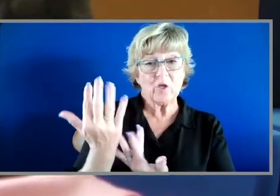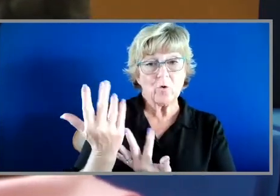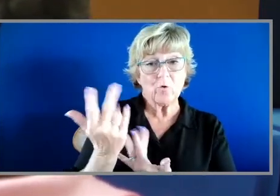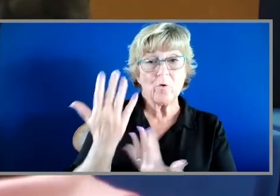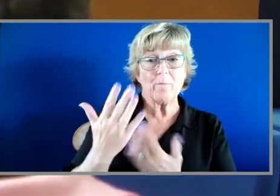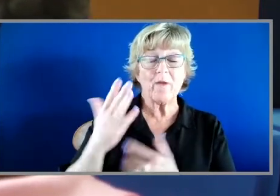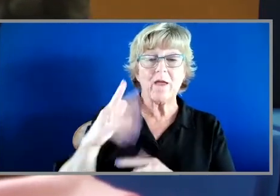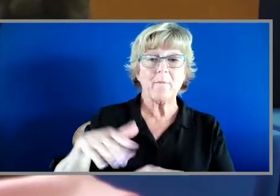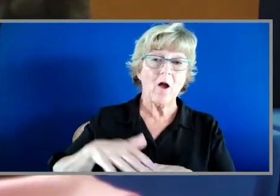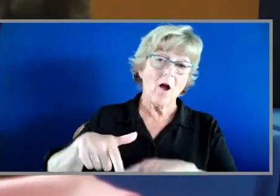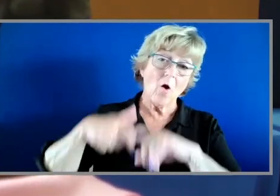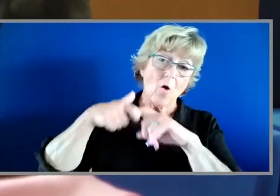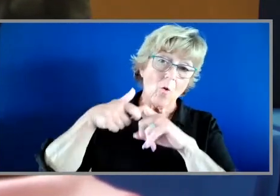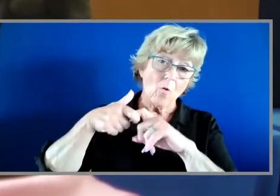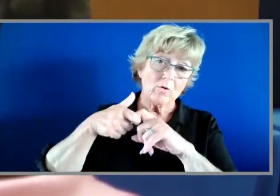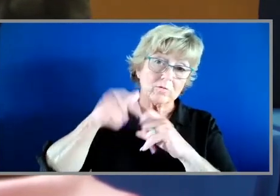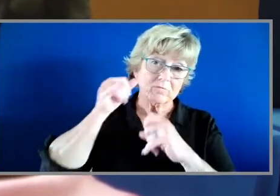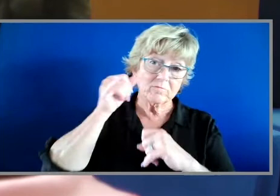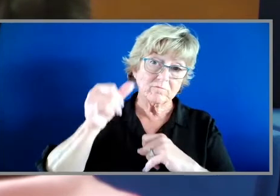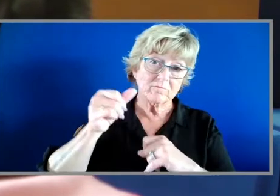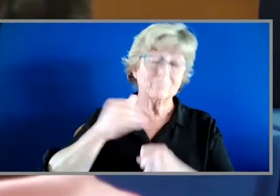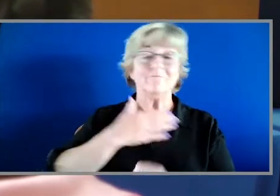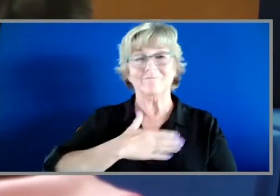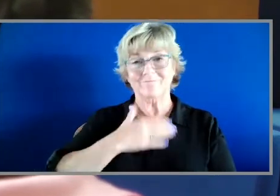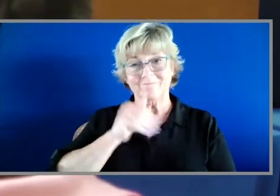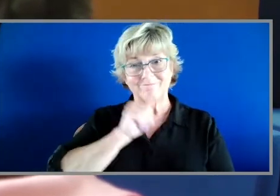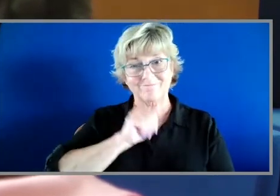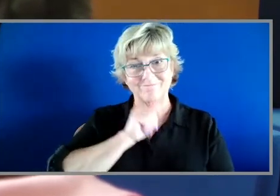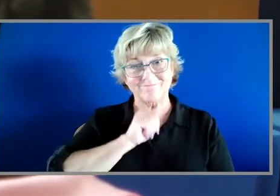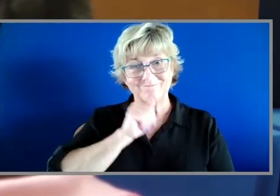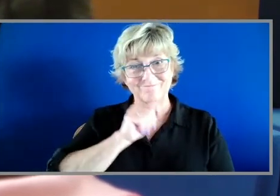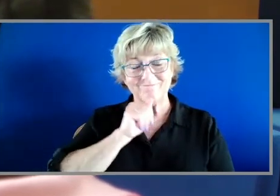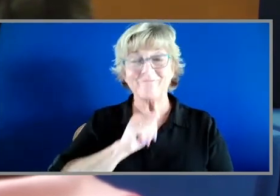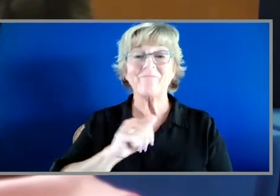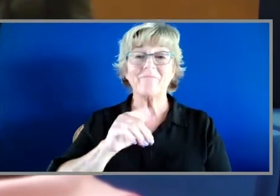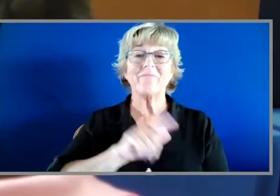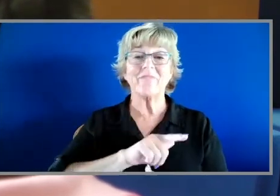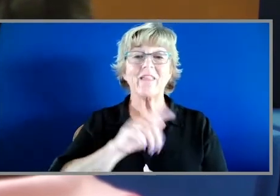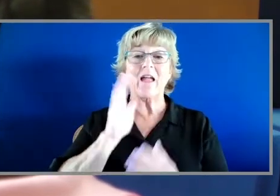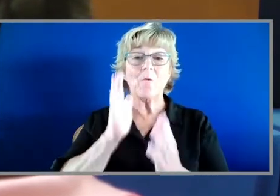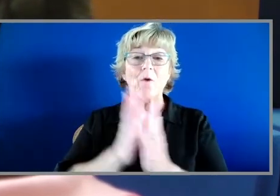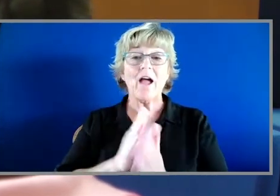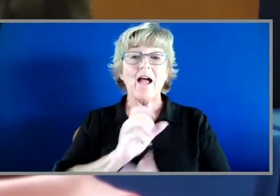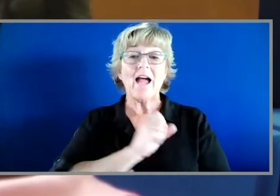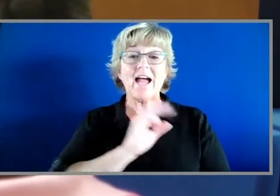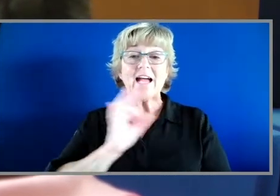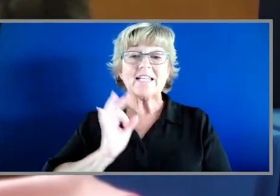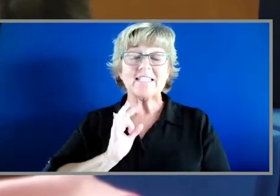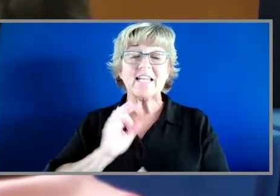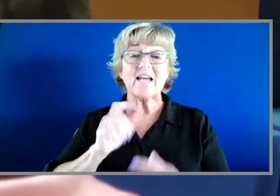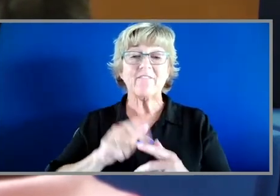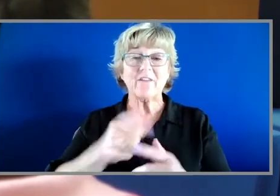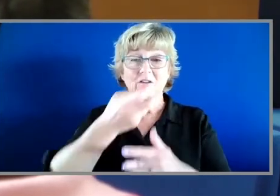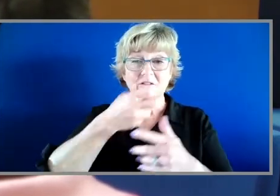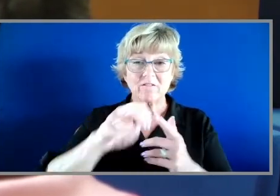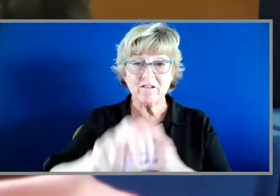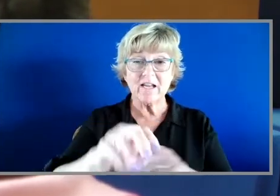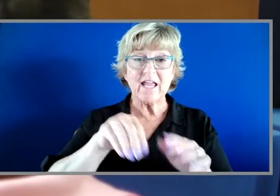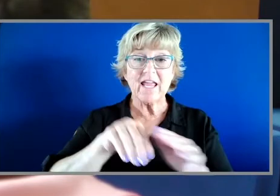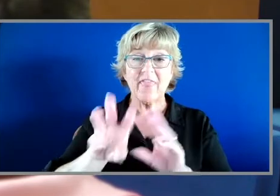Studio: You may be on hold for an extended period and your patience is appreciated, I will ask staff to transfer color into